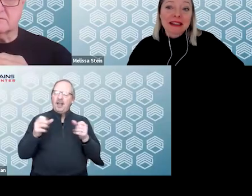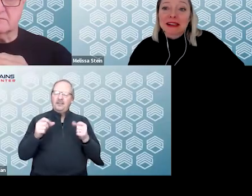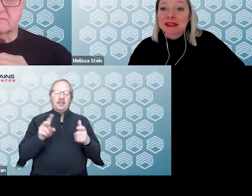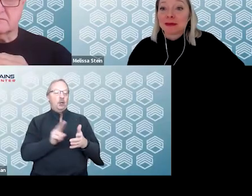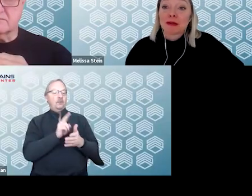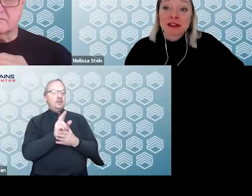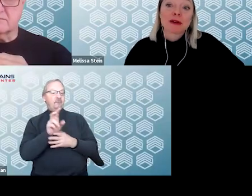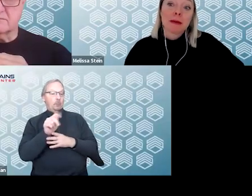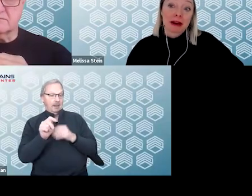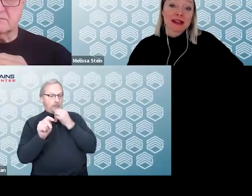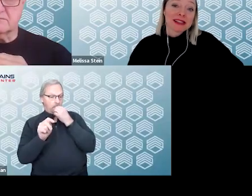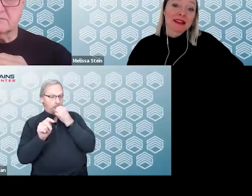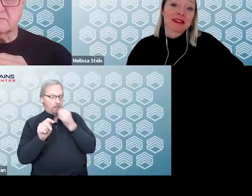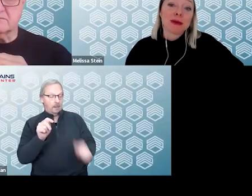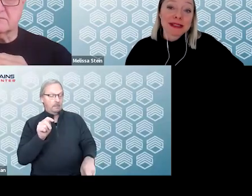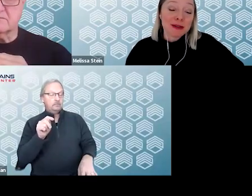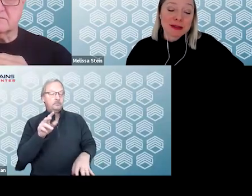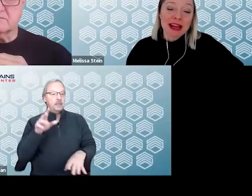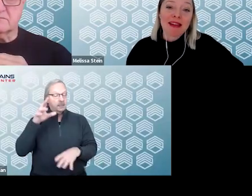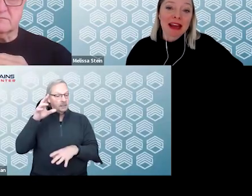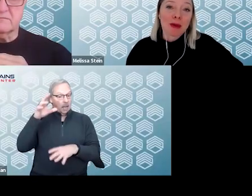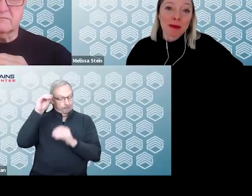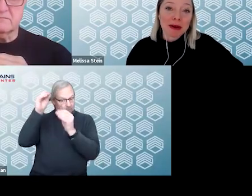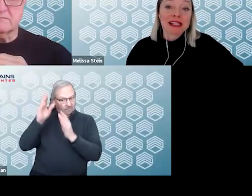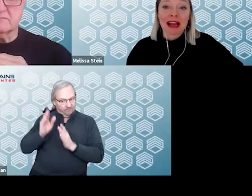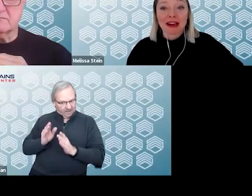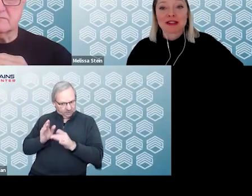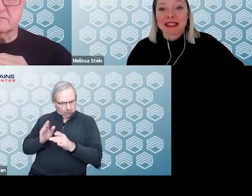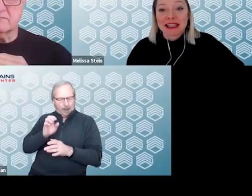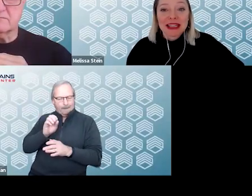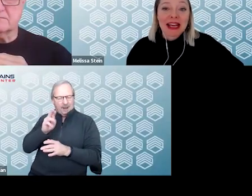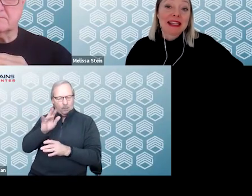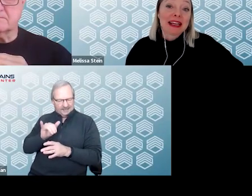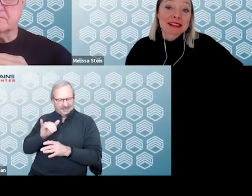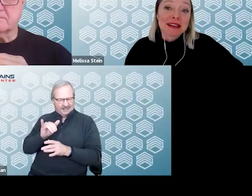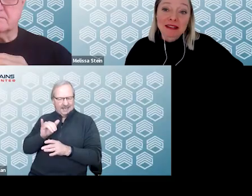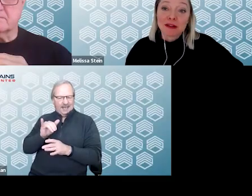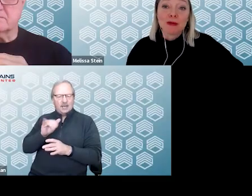And he is professor emeritus at the UCLA Department of Psychiatry. And he has conducted